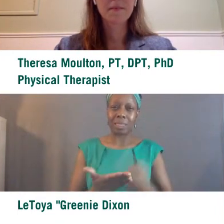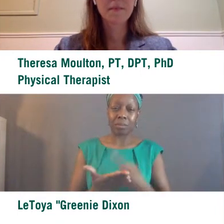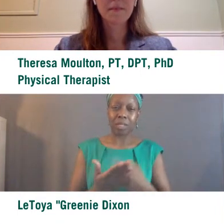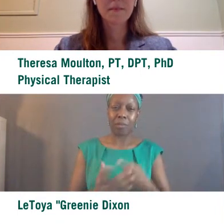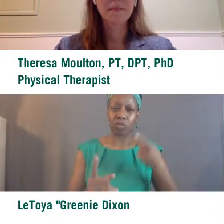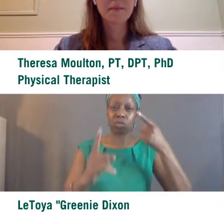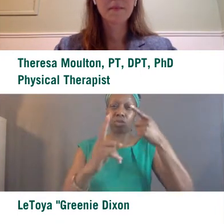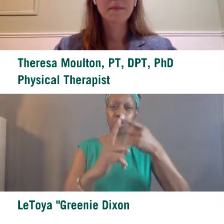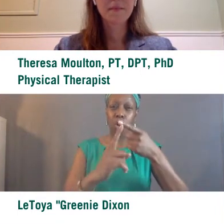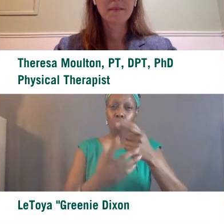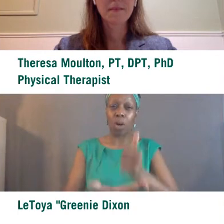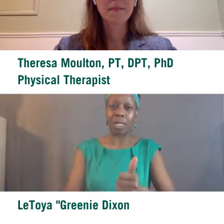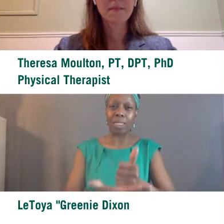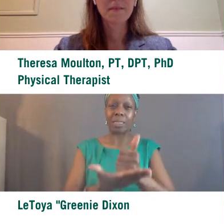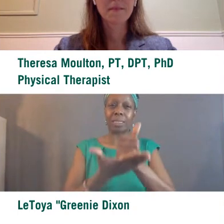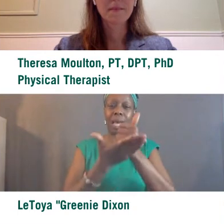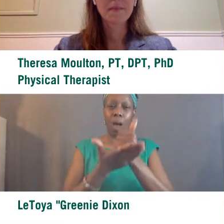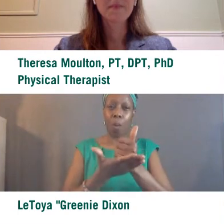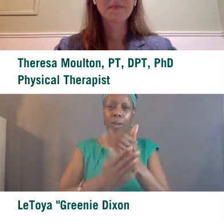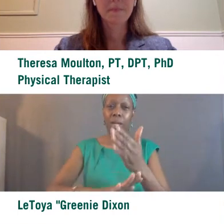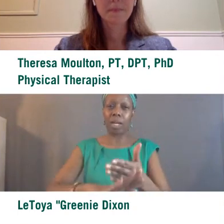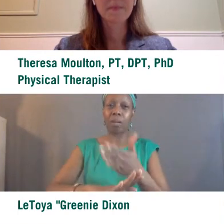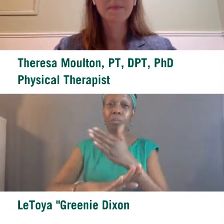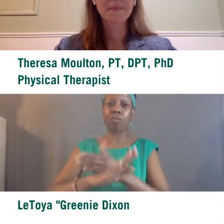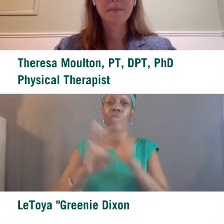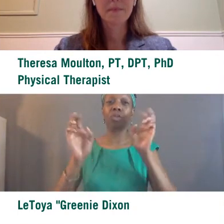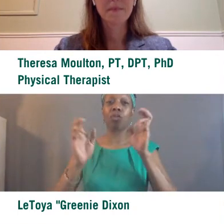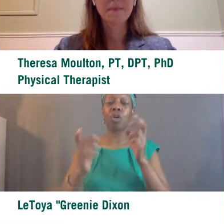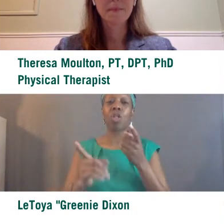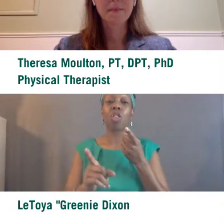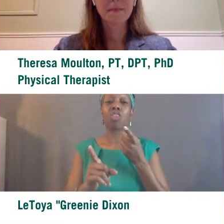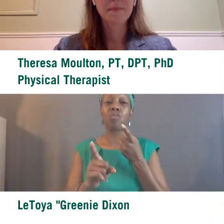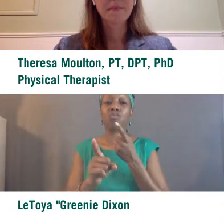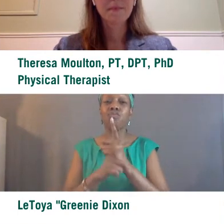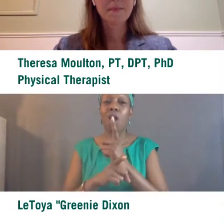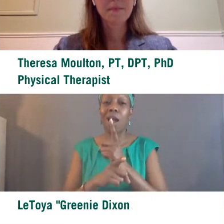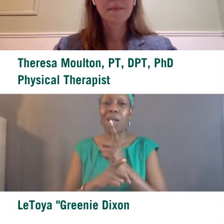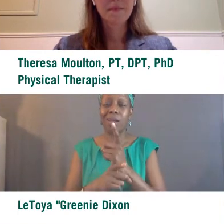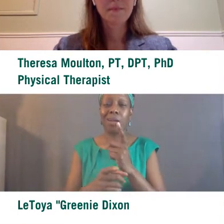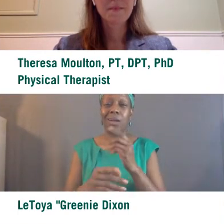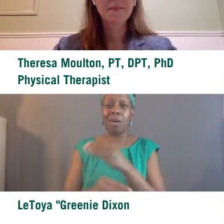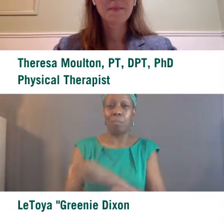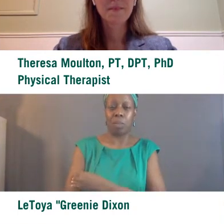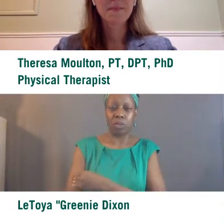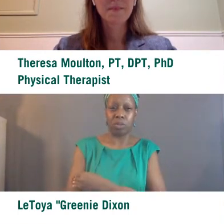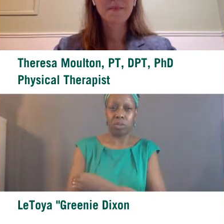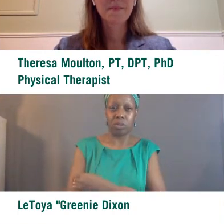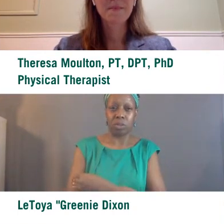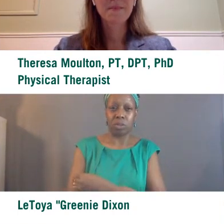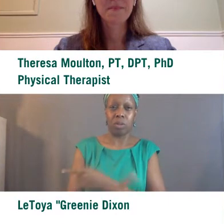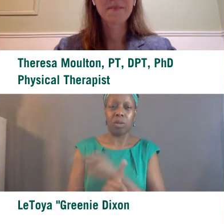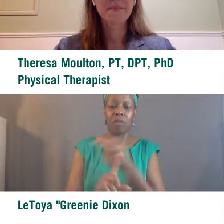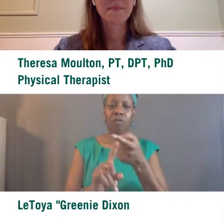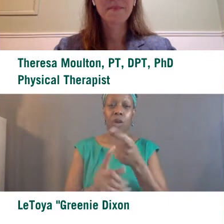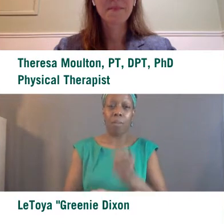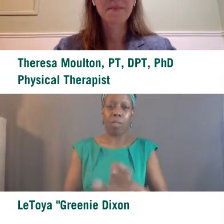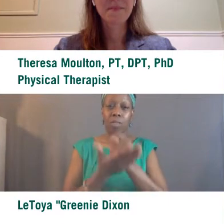the right muscles, be able to make the muscles bigger. So you know, from therapeutic point it's pretty much the same thing that I was talking about.